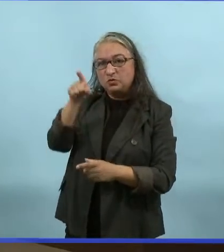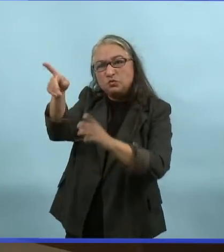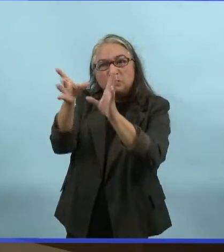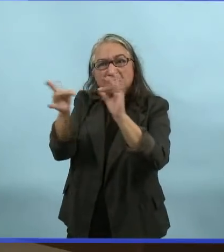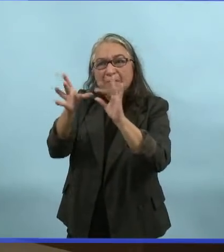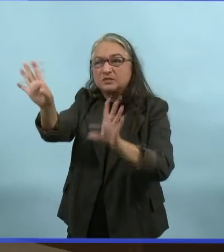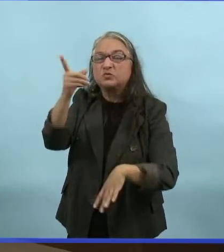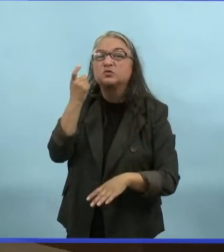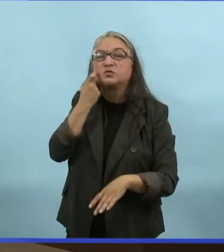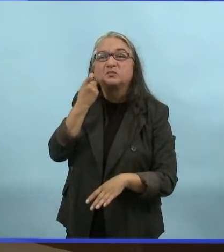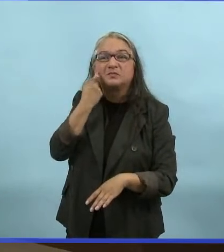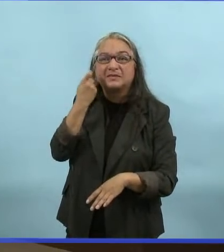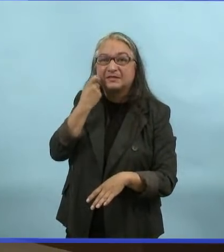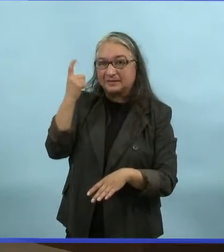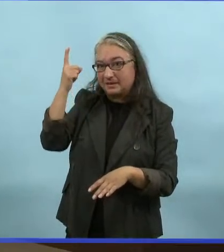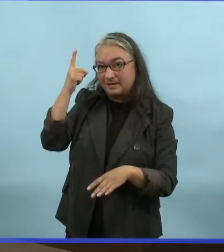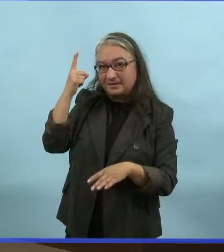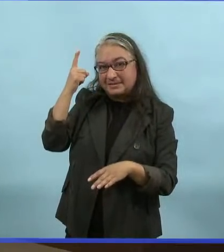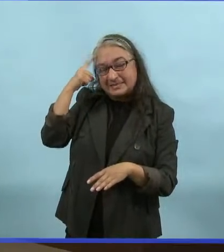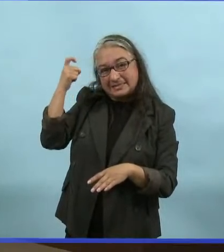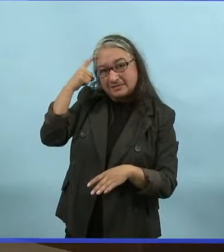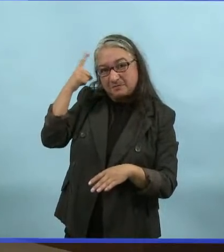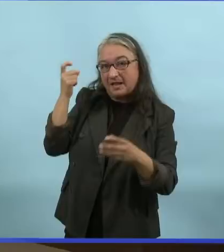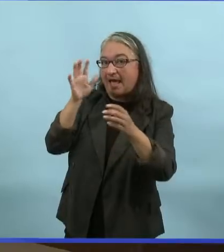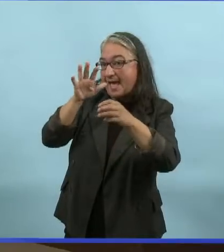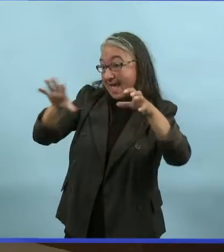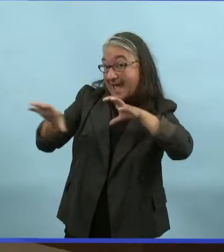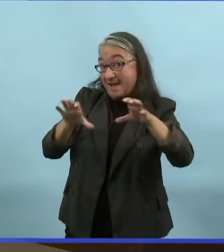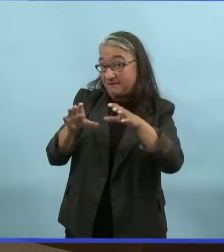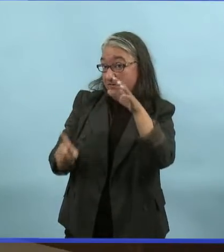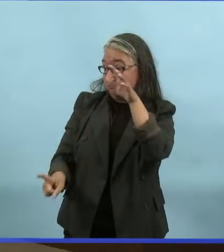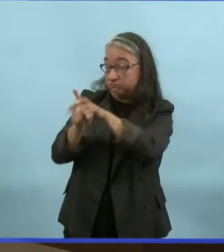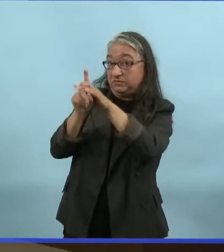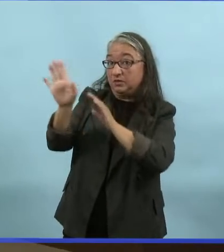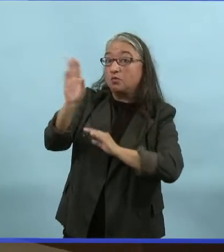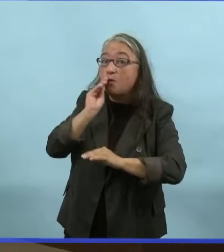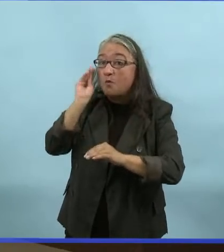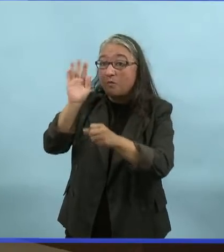your house i imagine you don't want to go into to too much detail but i was wondering if you could